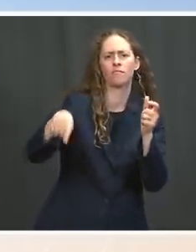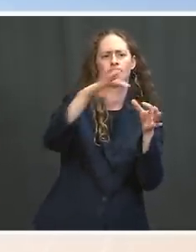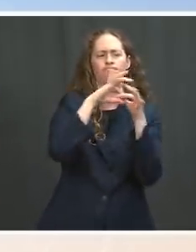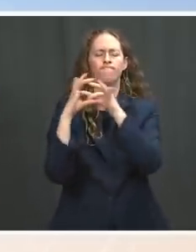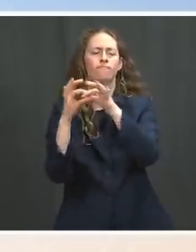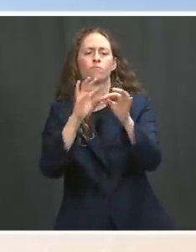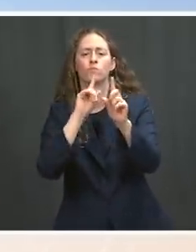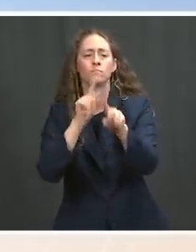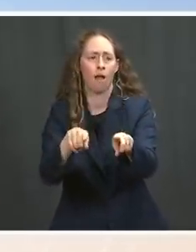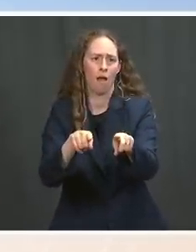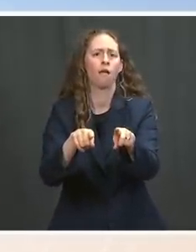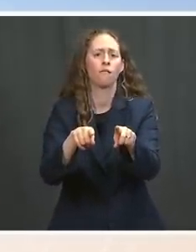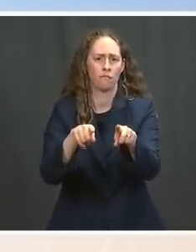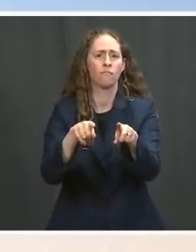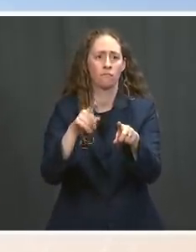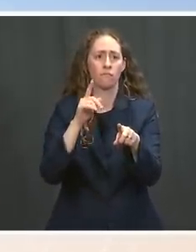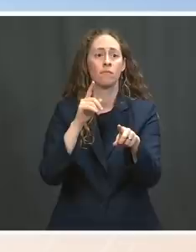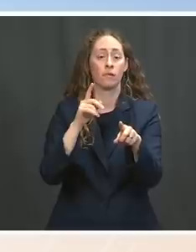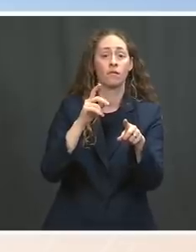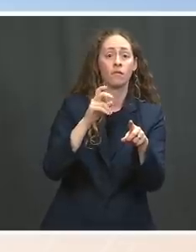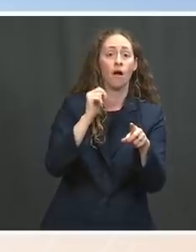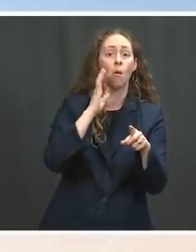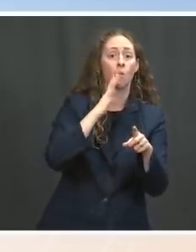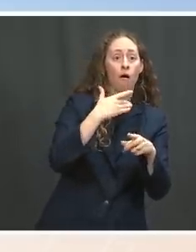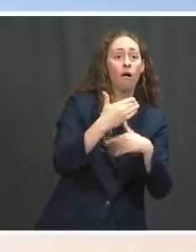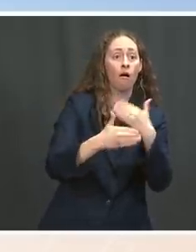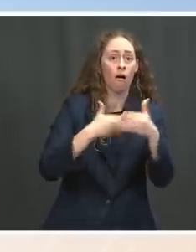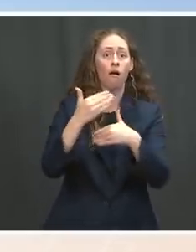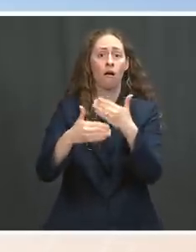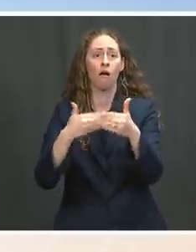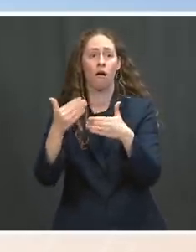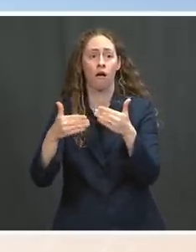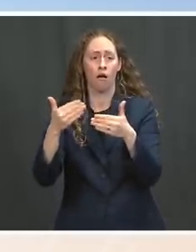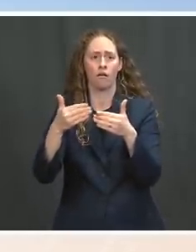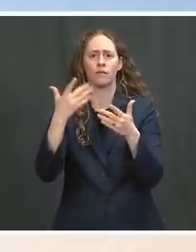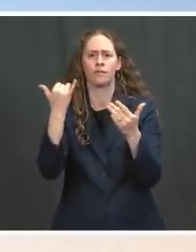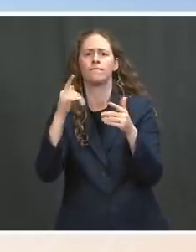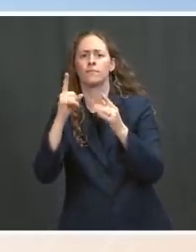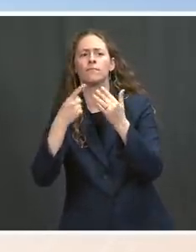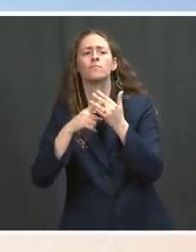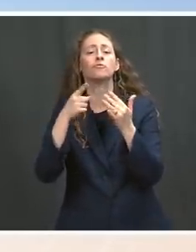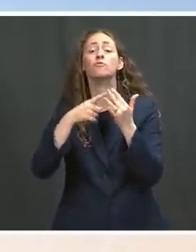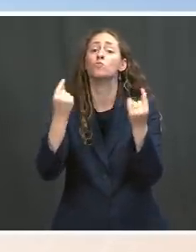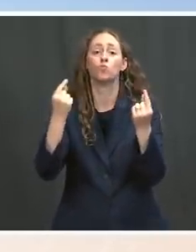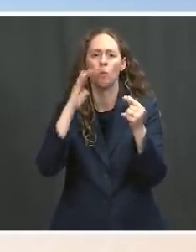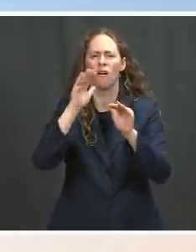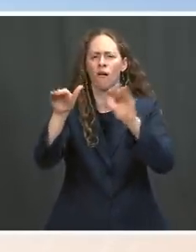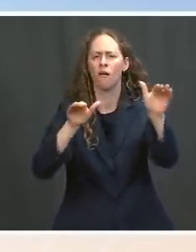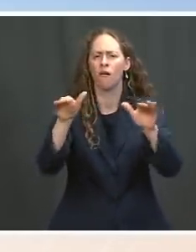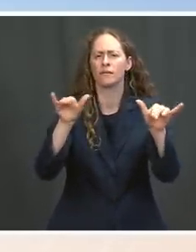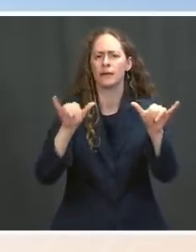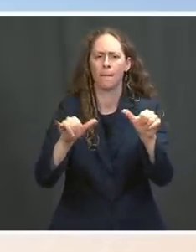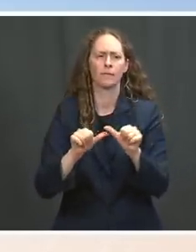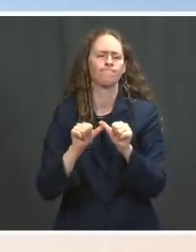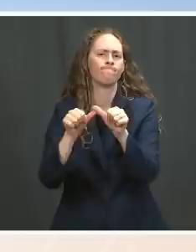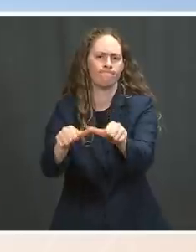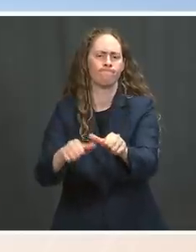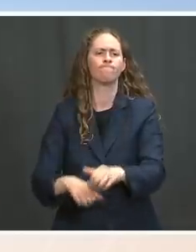state colleagues to assess the situation on the ground and to determine whether we can provide any future flexibilities